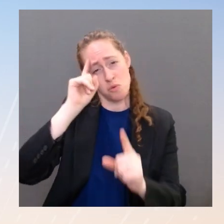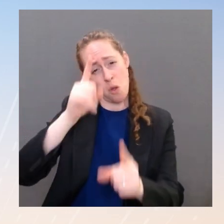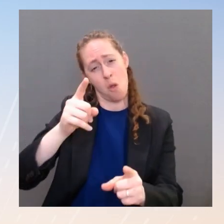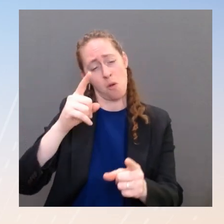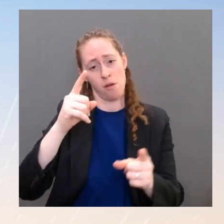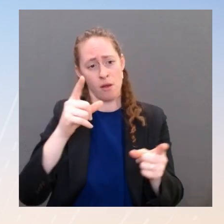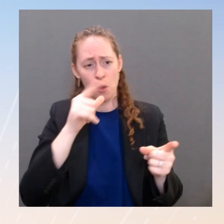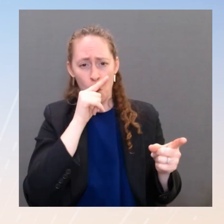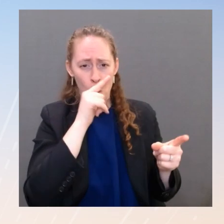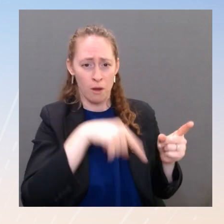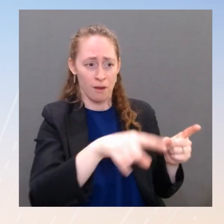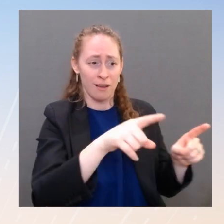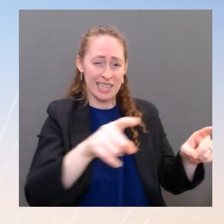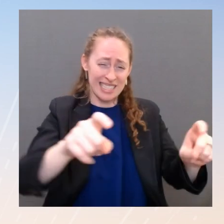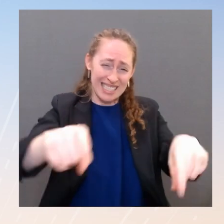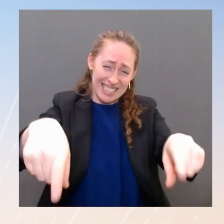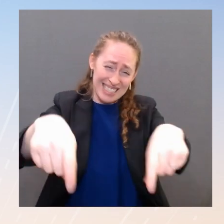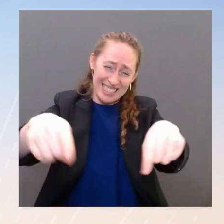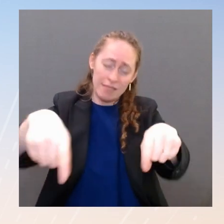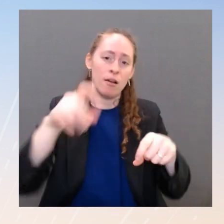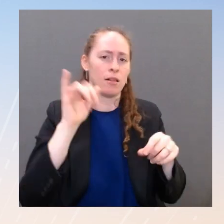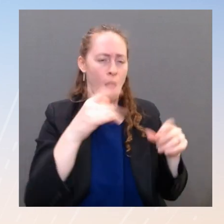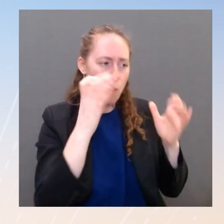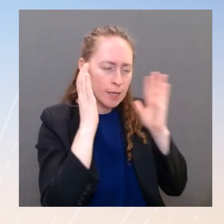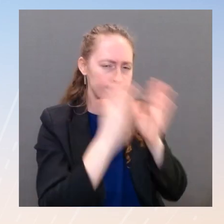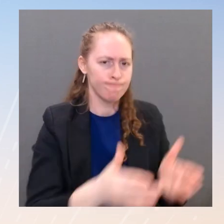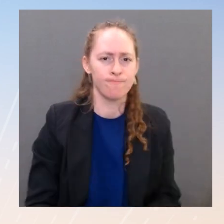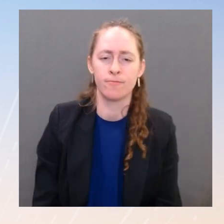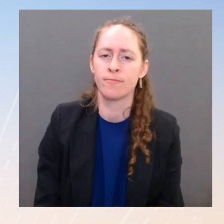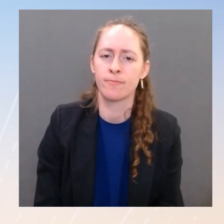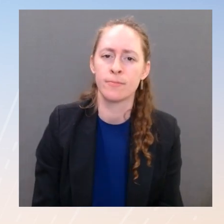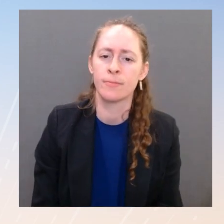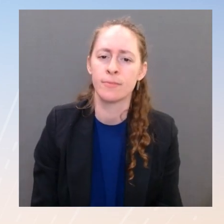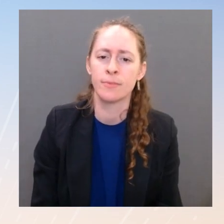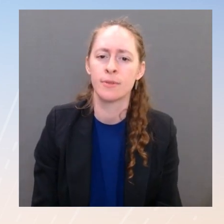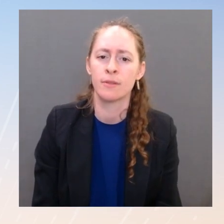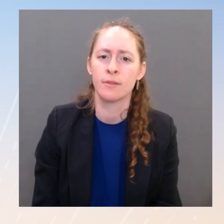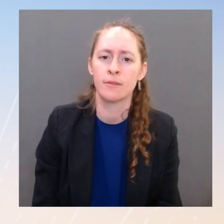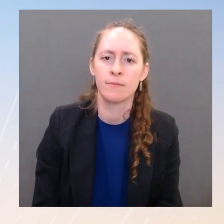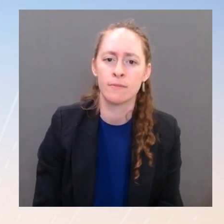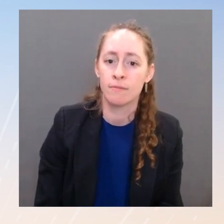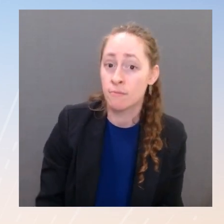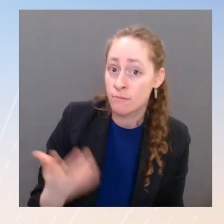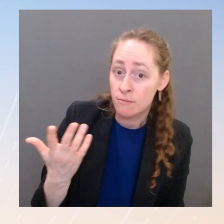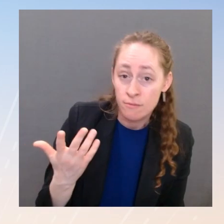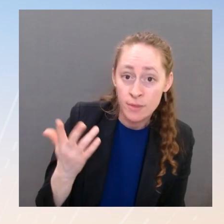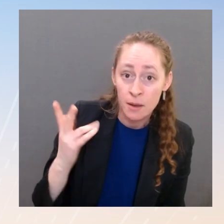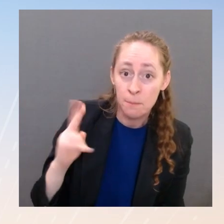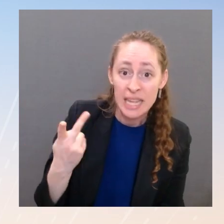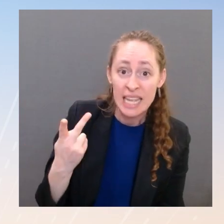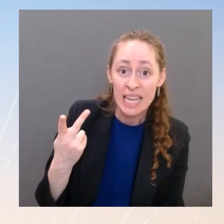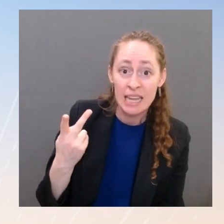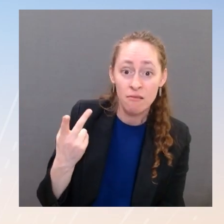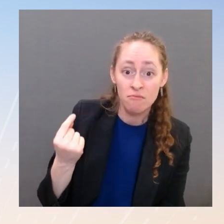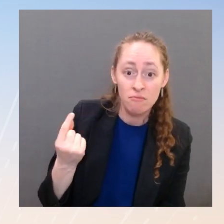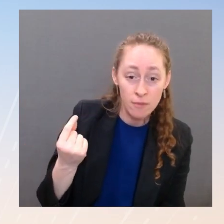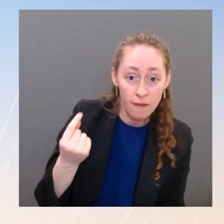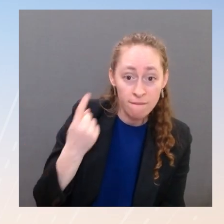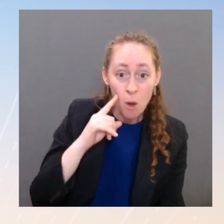would the student loan relief apply to students of both public and private institutions? Ms. Psaki: Again, it wasn't meant to discriminate. It's more meant to make a point